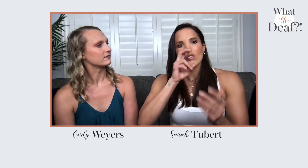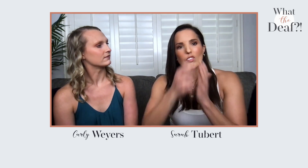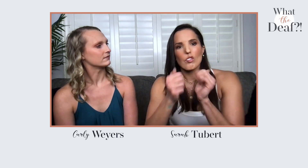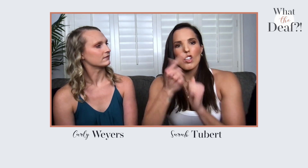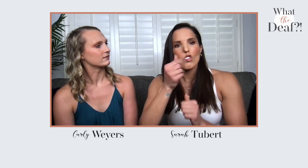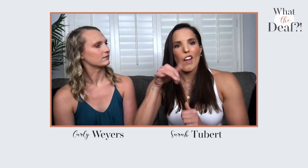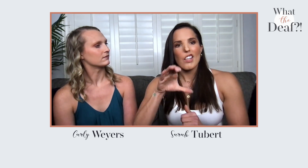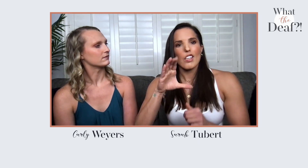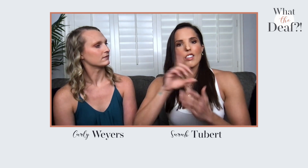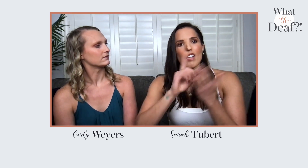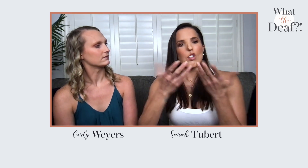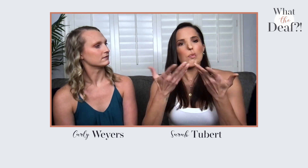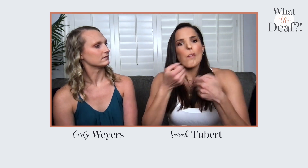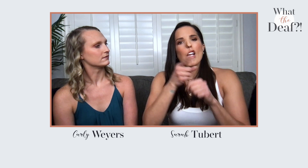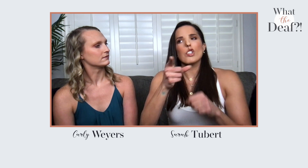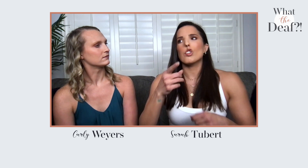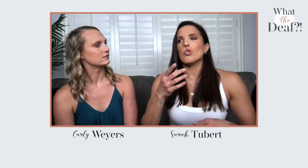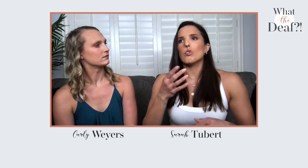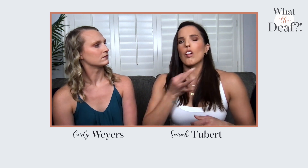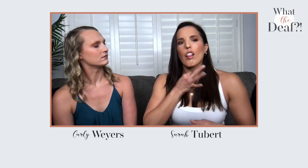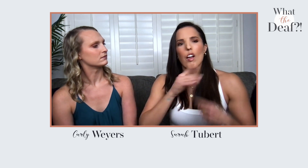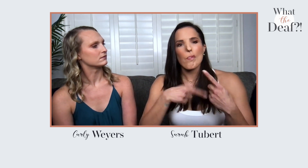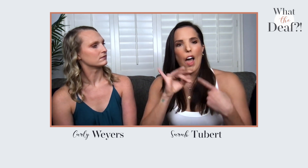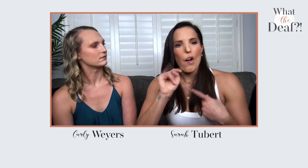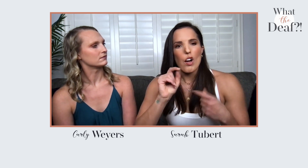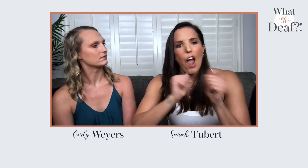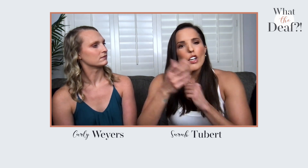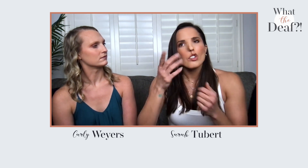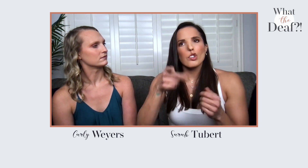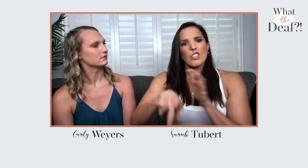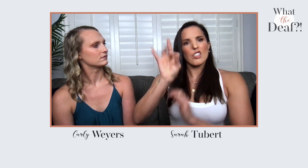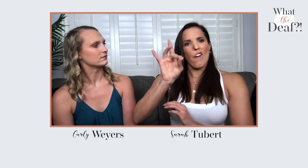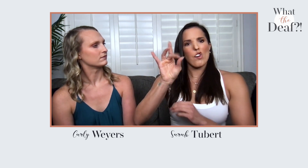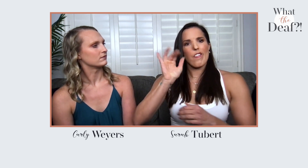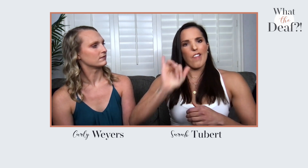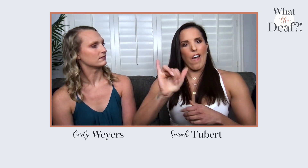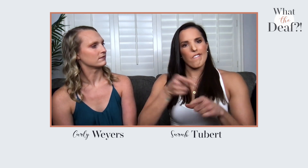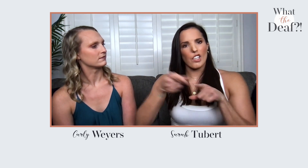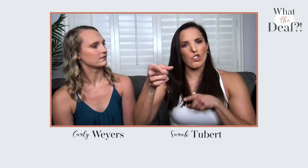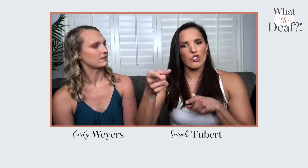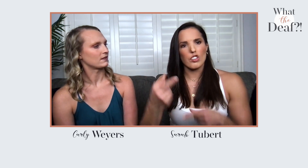that really get into graphic design. So what piqued your interest about it? Or how did you discover that field?